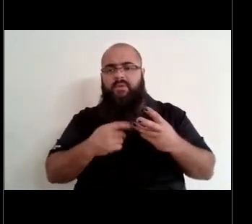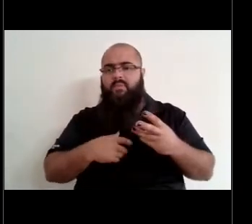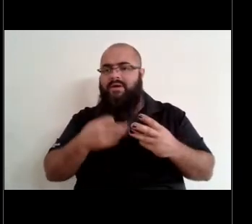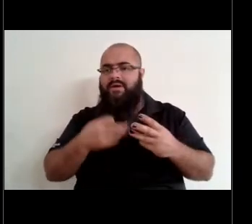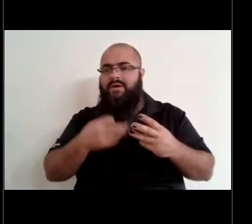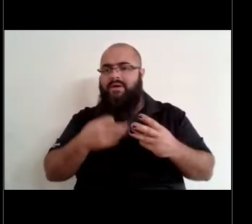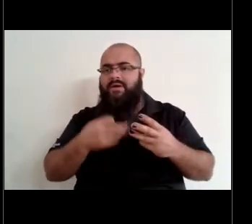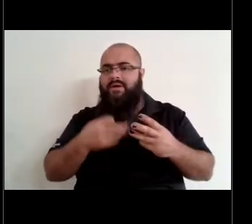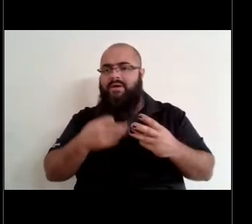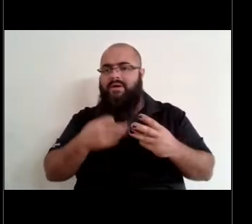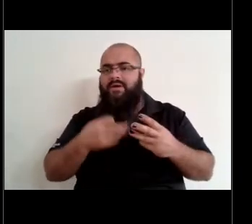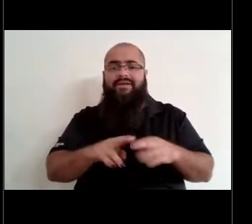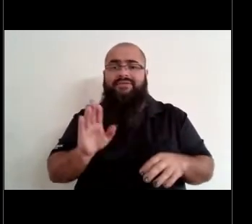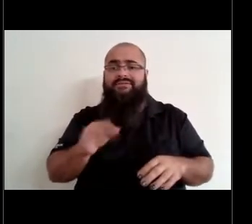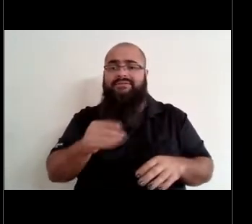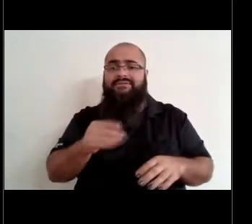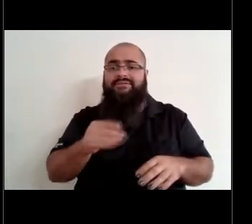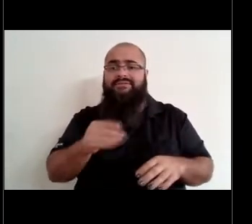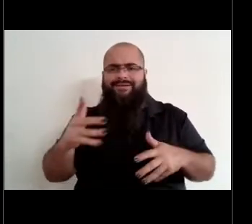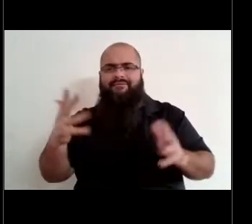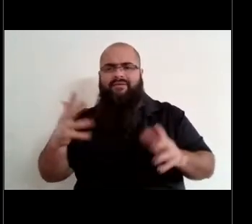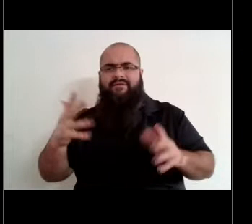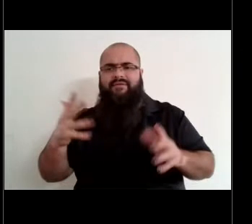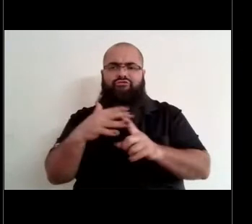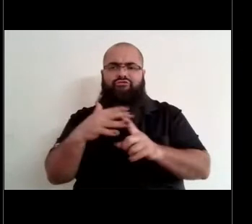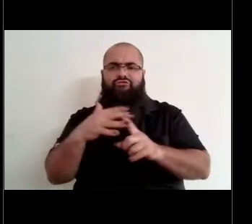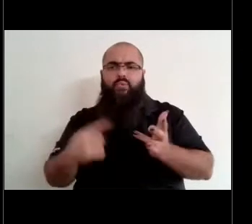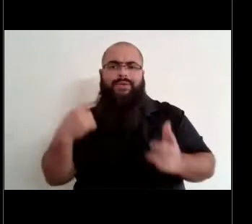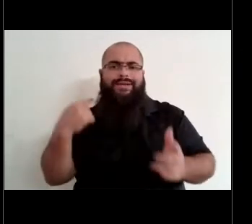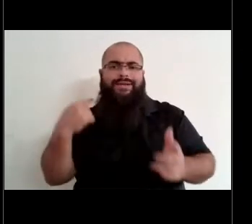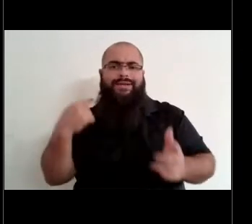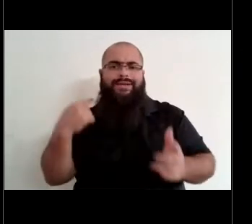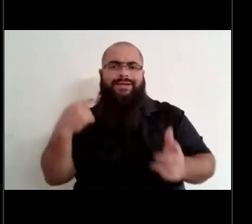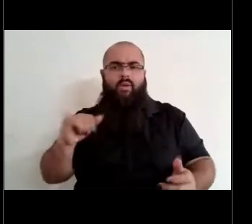include referrals, which are more properly made to ambulance or police.